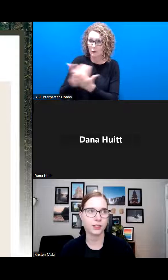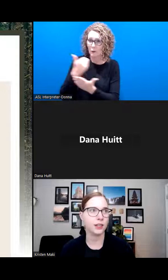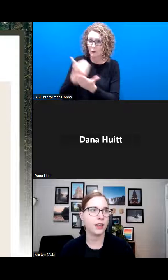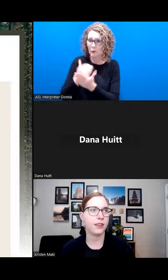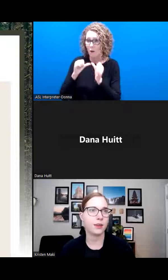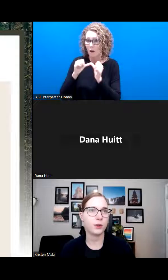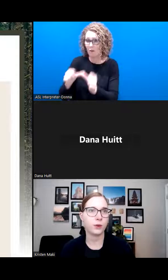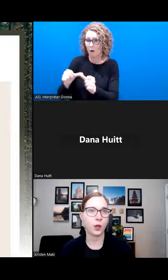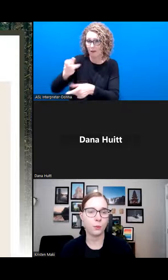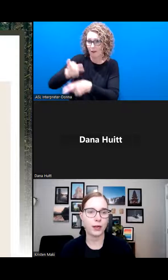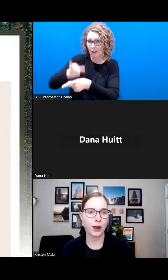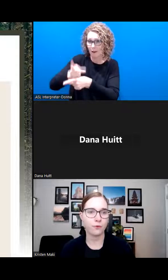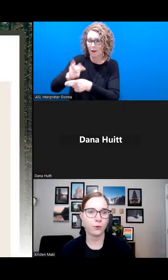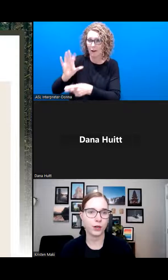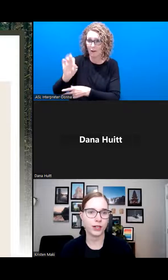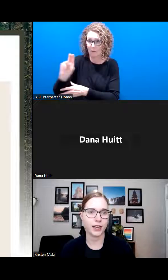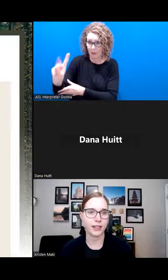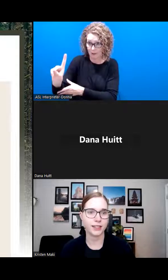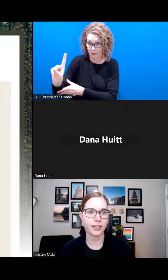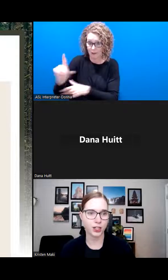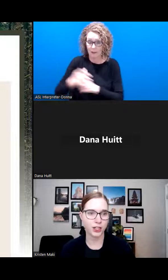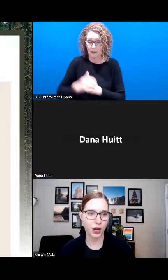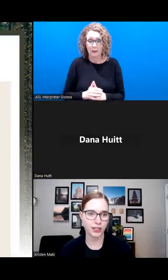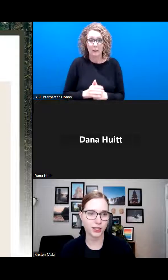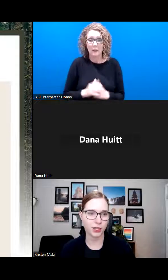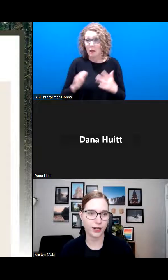do. We'll also have a brief overview of WA Cares, Washington